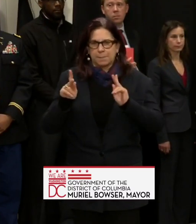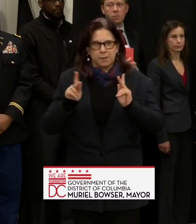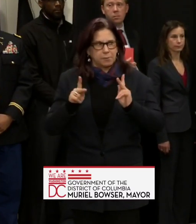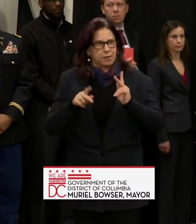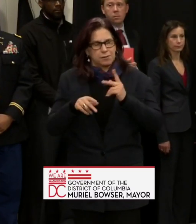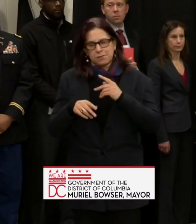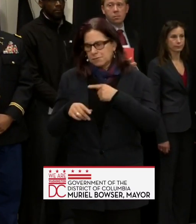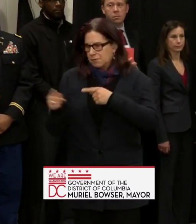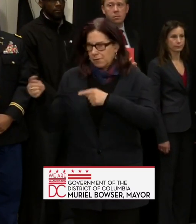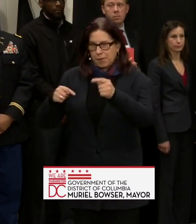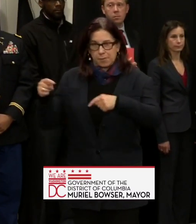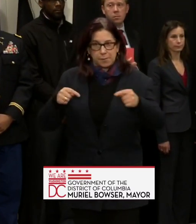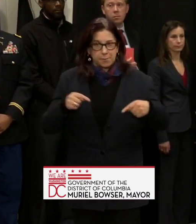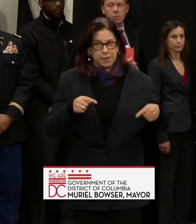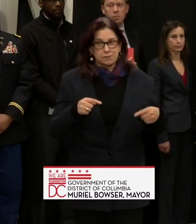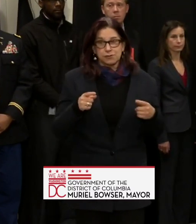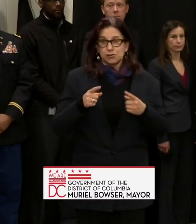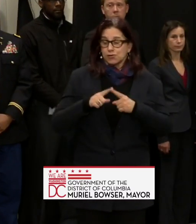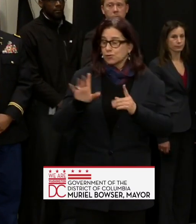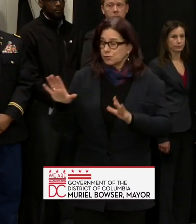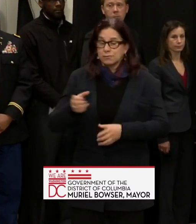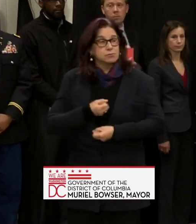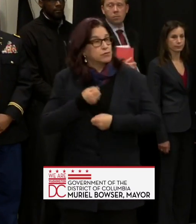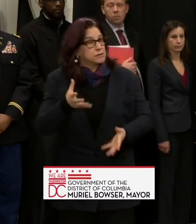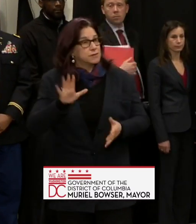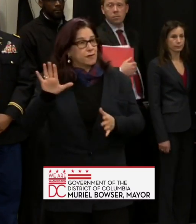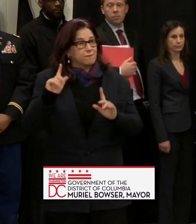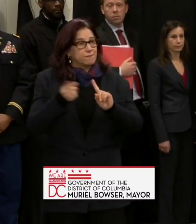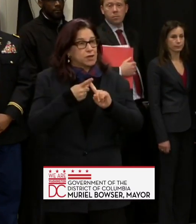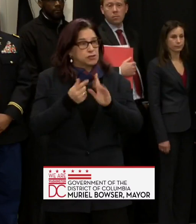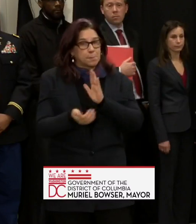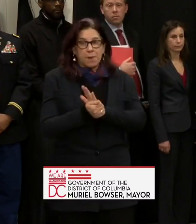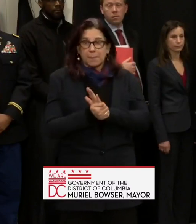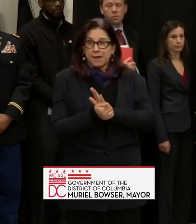AMENDMENT RIGHTS. MANY HAVE APPLIED FOR PERMITS TO